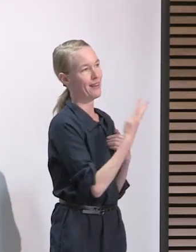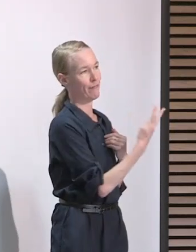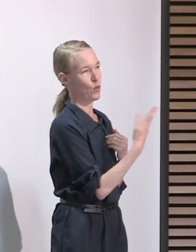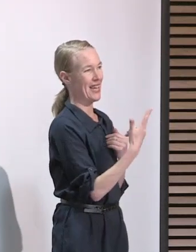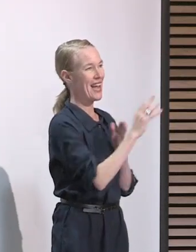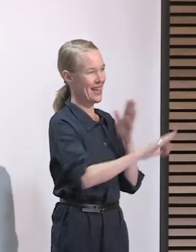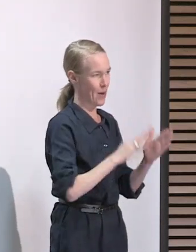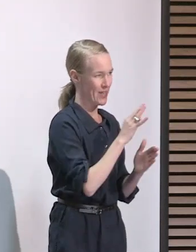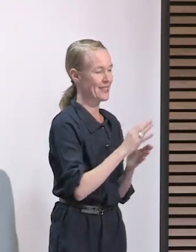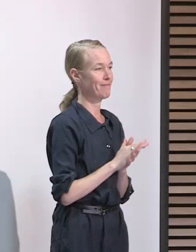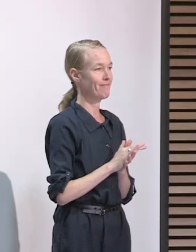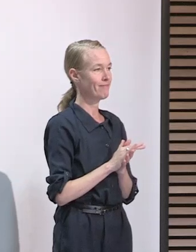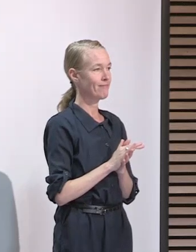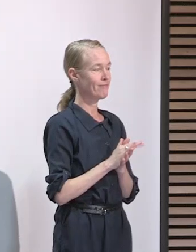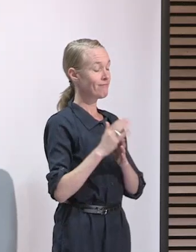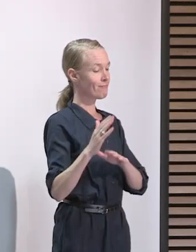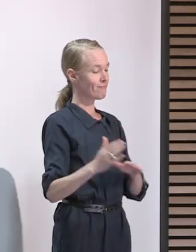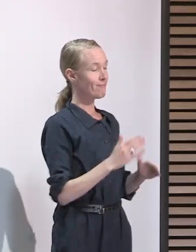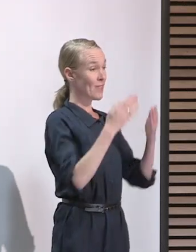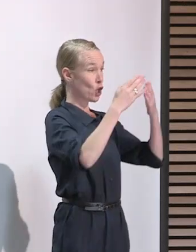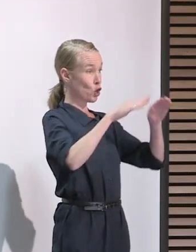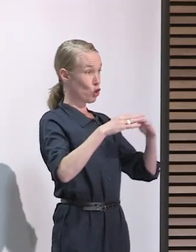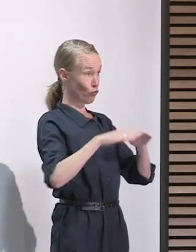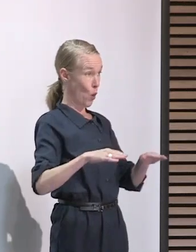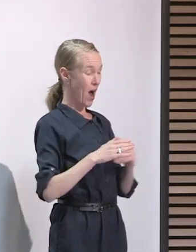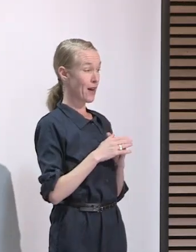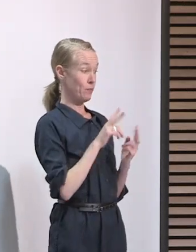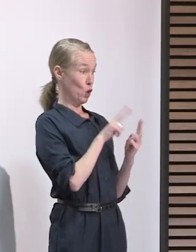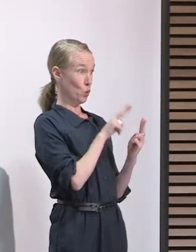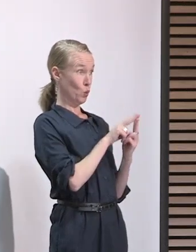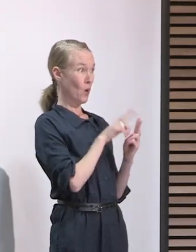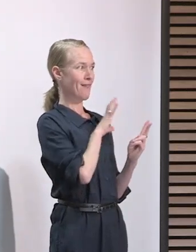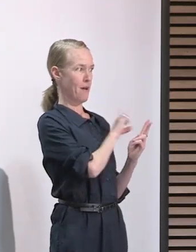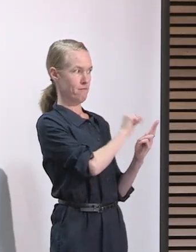contacts had been contacted